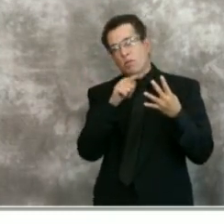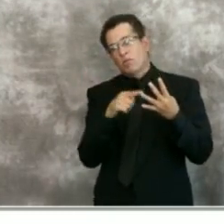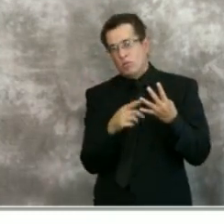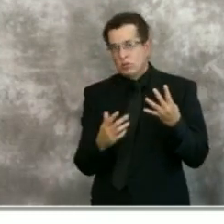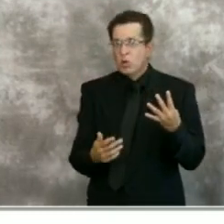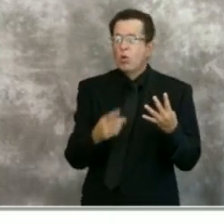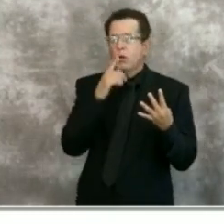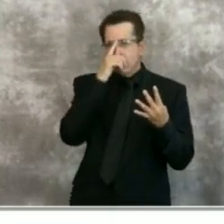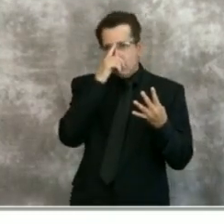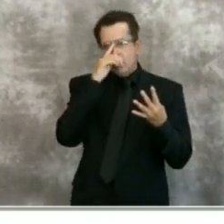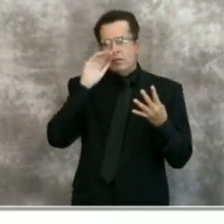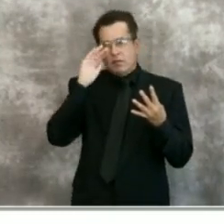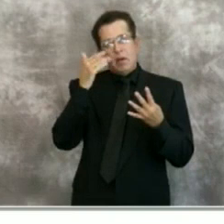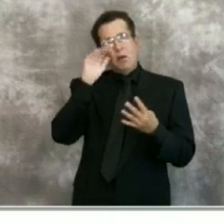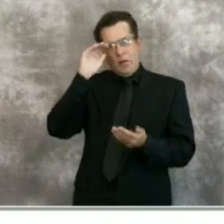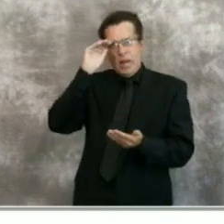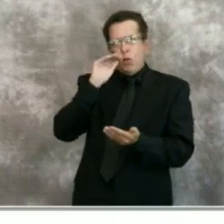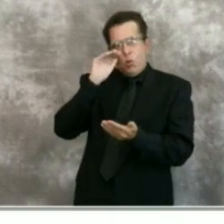PERIOD FROM JULY 15 THROUGH